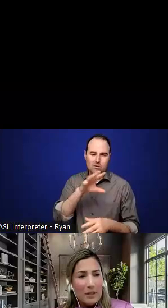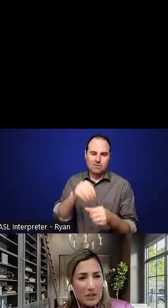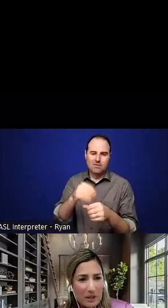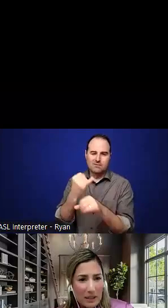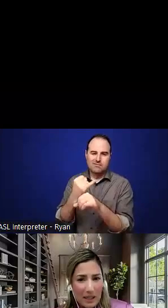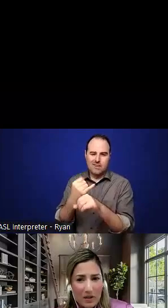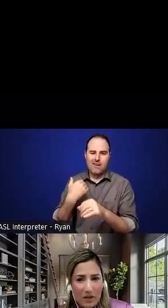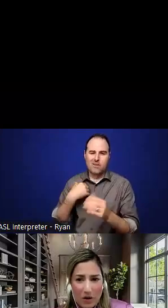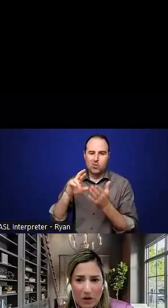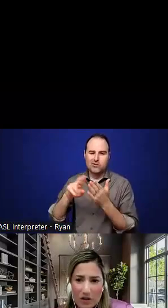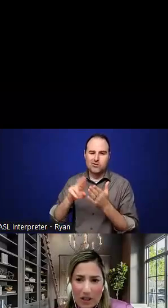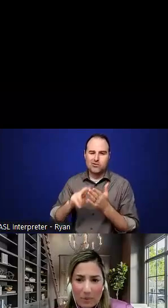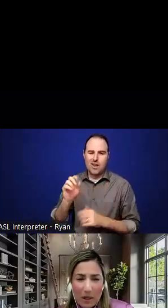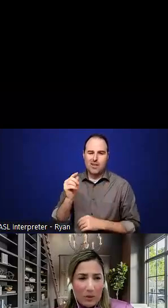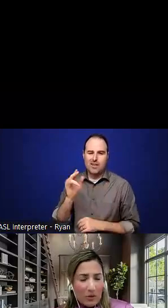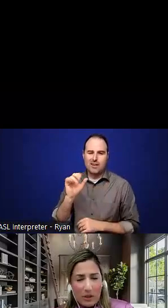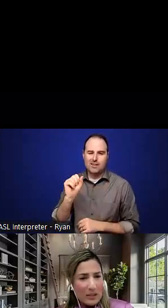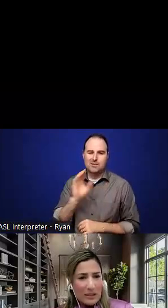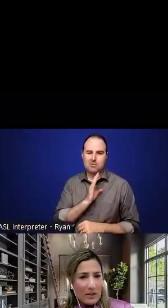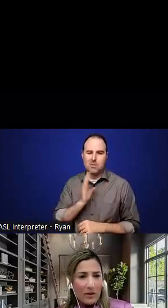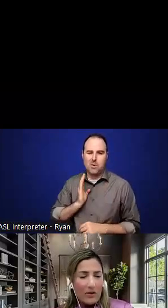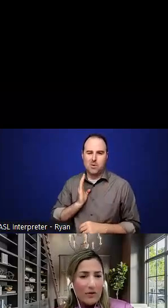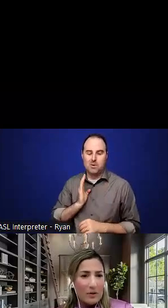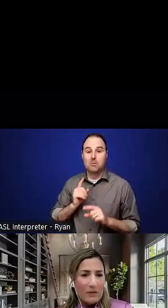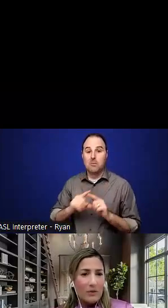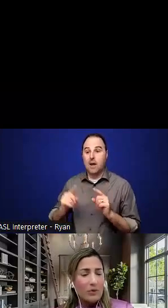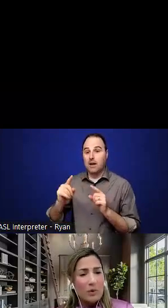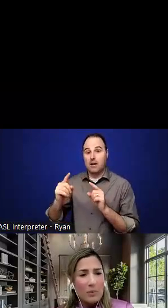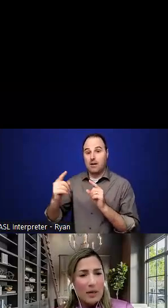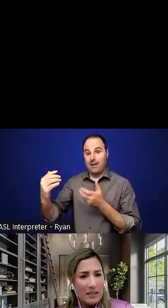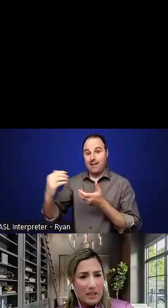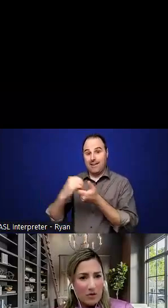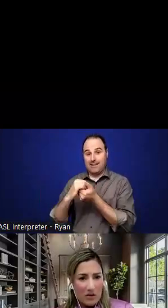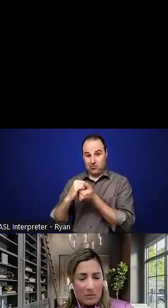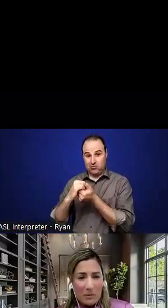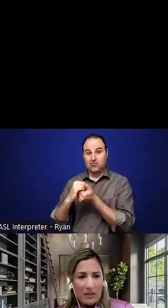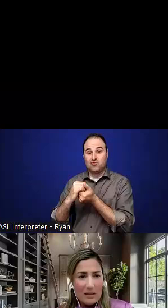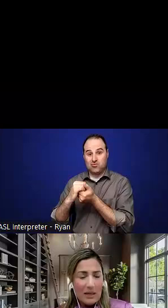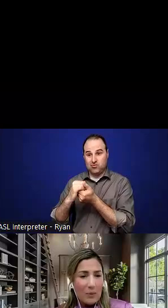doing engaged scholarship, we don't consider our folks vulnerable by any stretch of the means. We